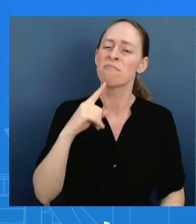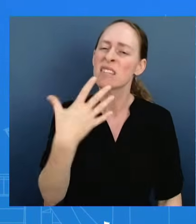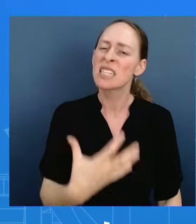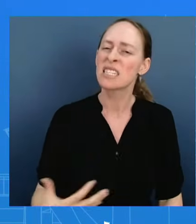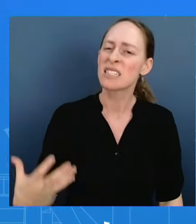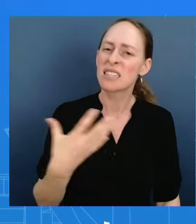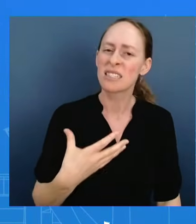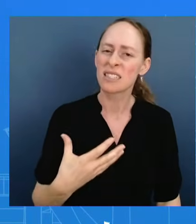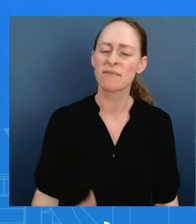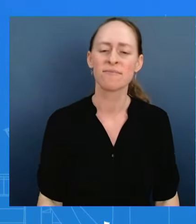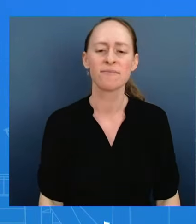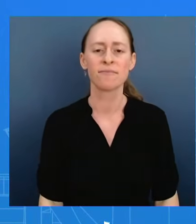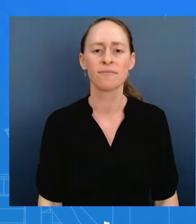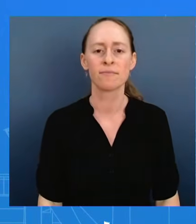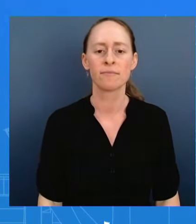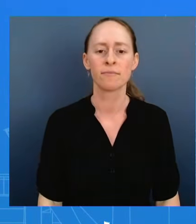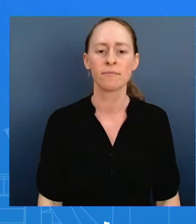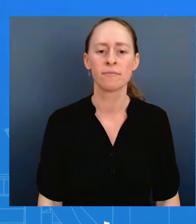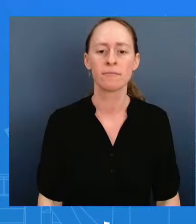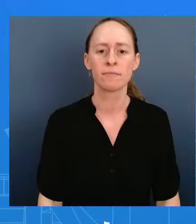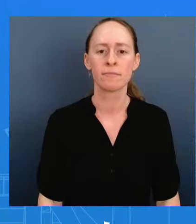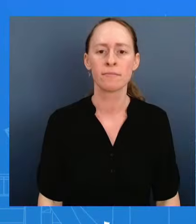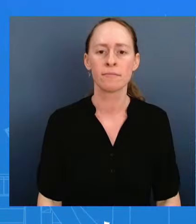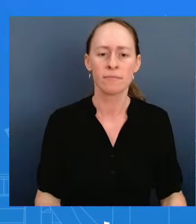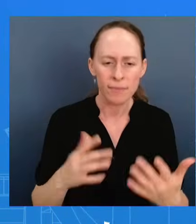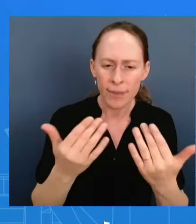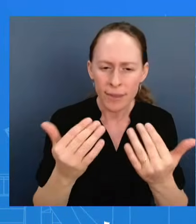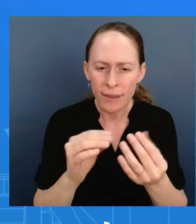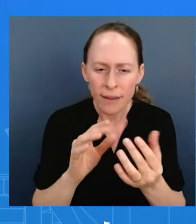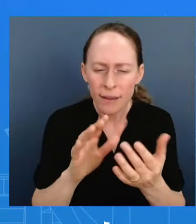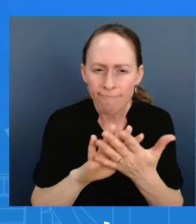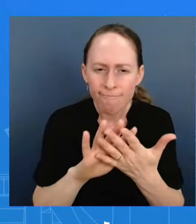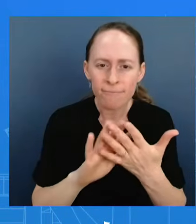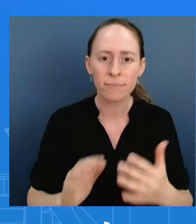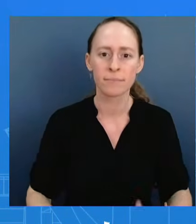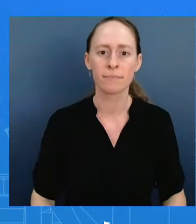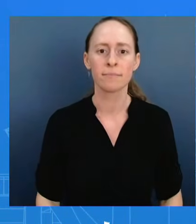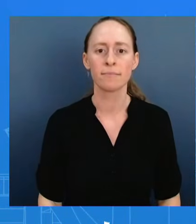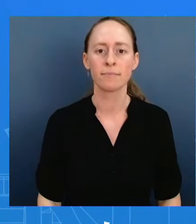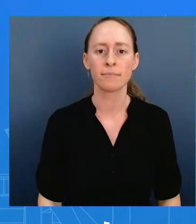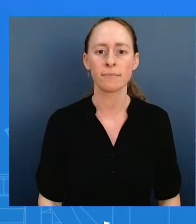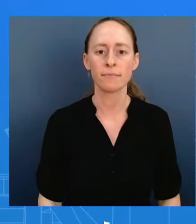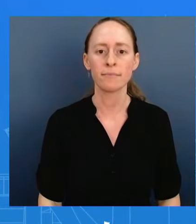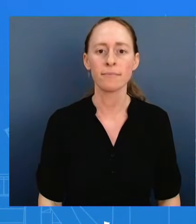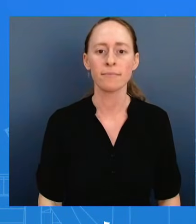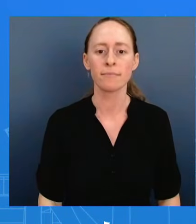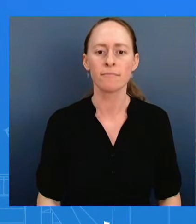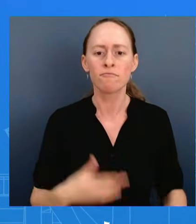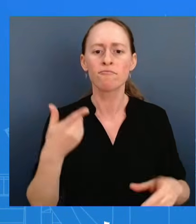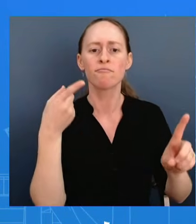The Press: I have one more question to follow up, basically, what you said about the legal immigration system at the top of your remarks. Ms. Jean-Pierre: Yeah.